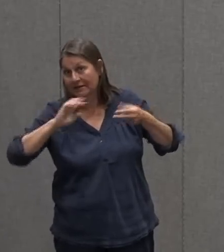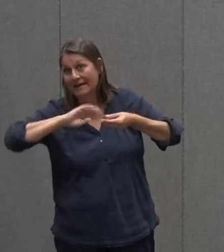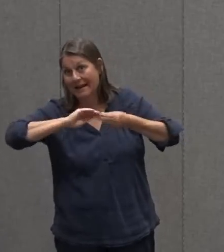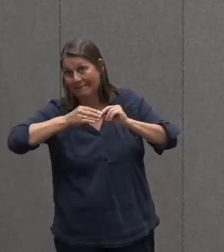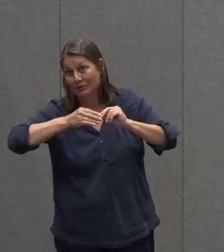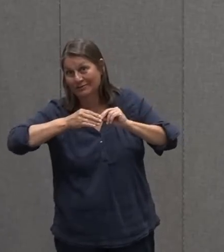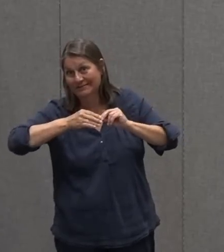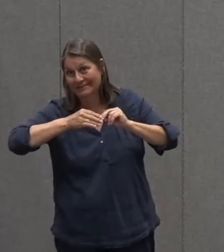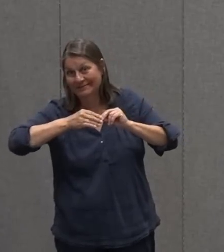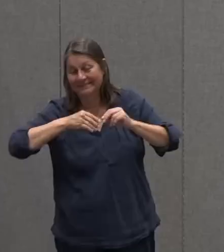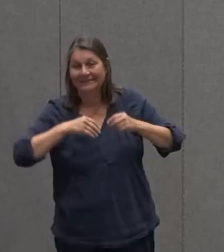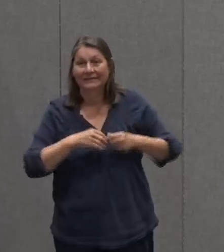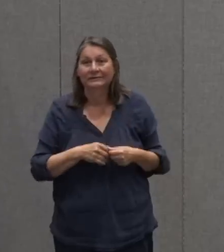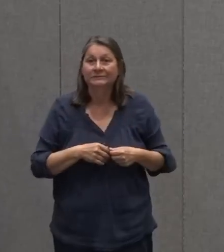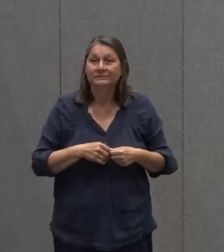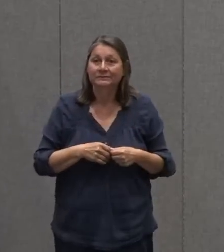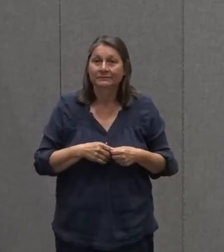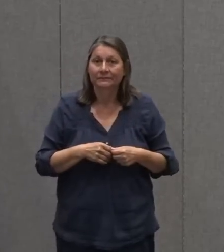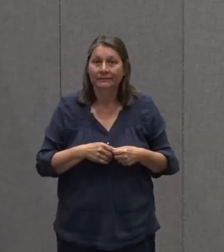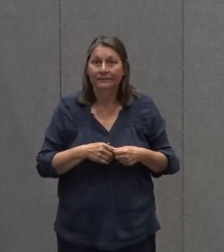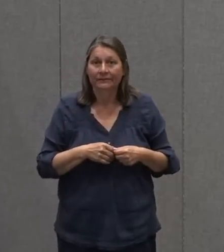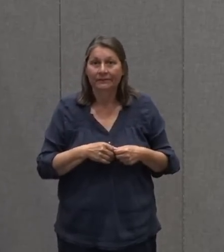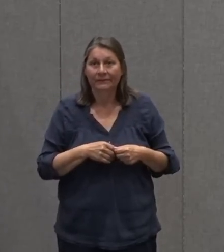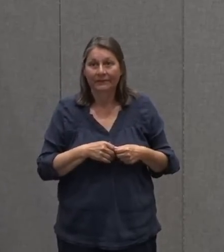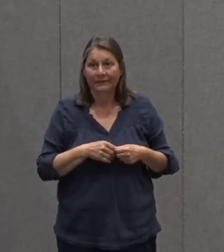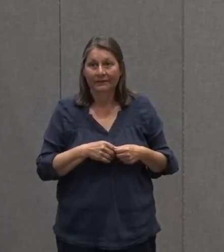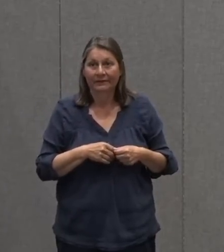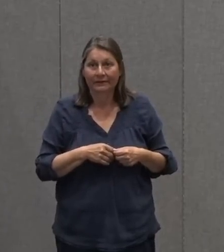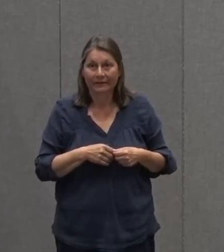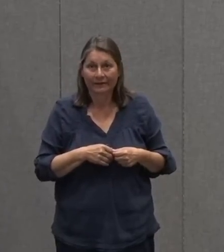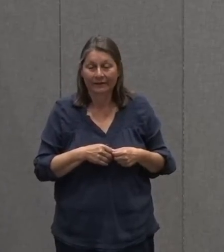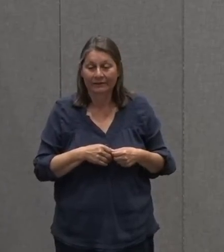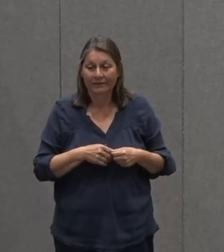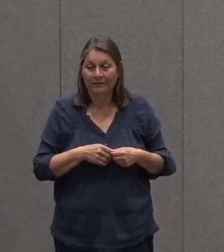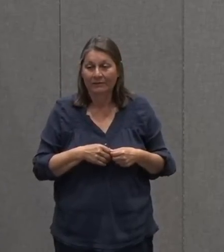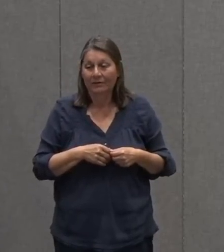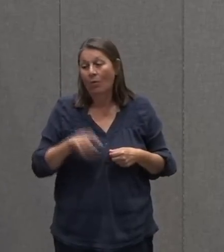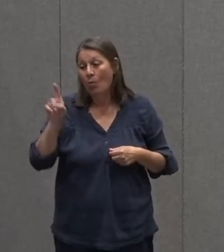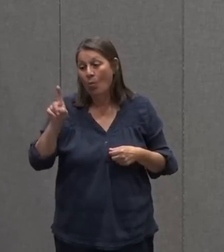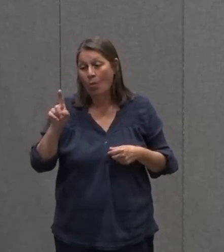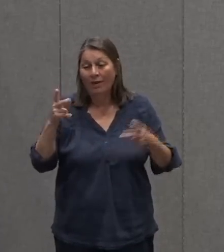Look at that. They have one times itself, but they also have something else,